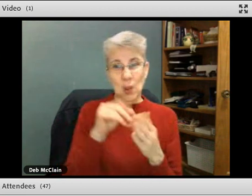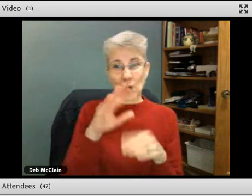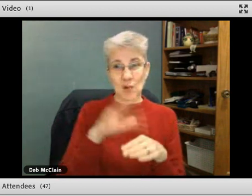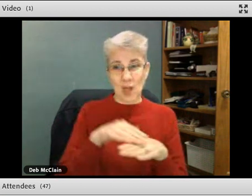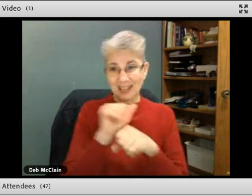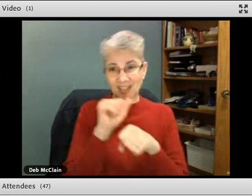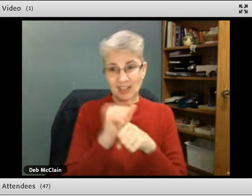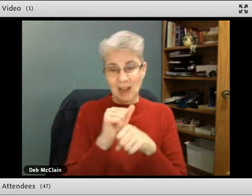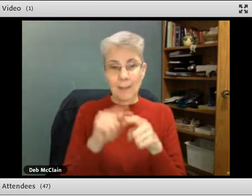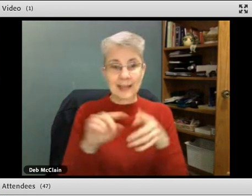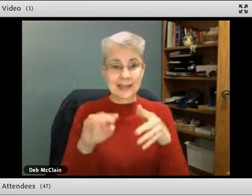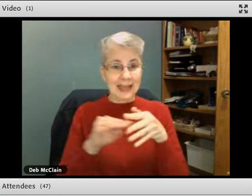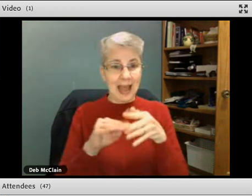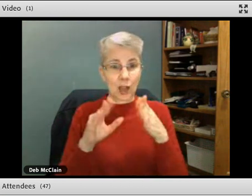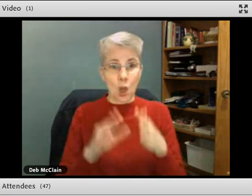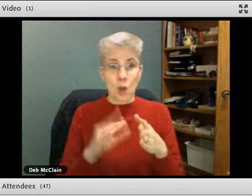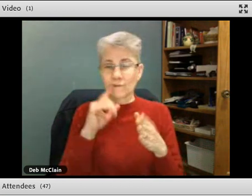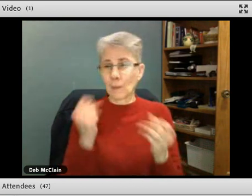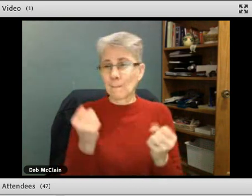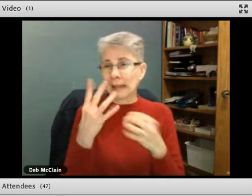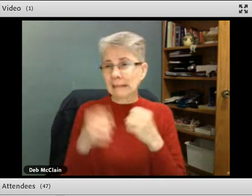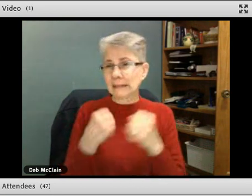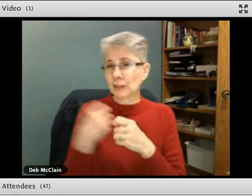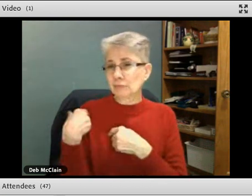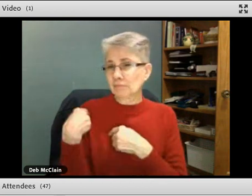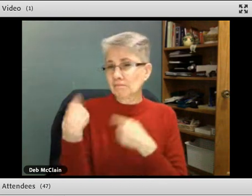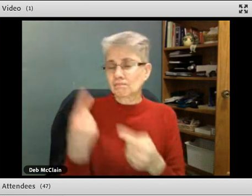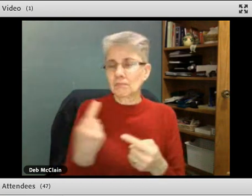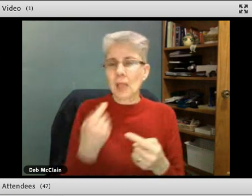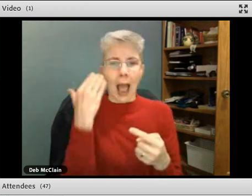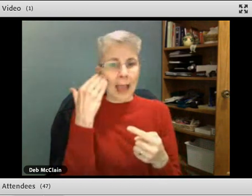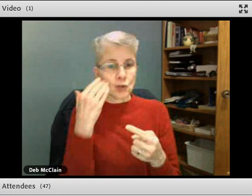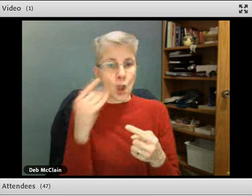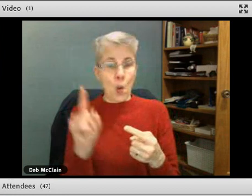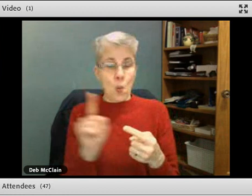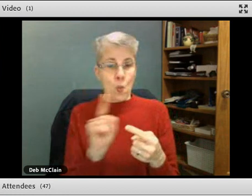I know where the punctuation needs to be to meet the ISBD standard,